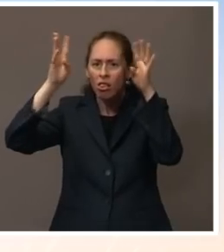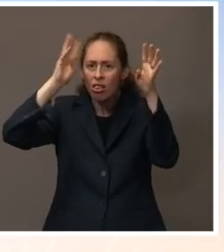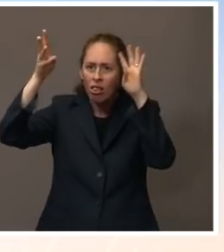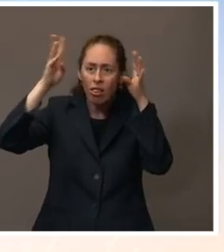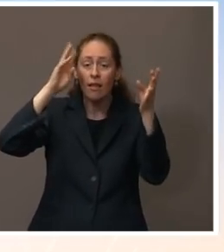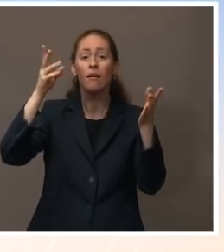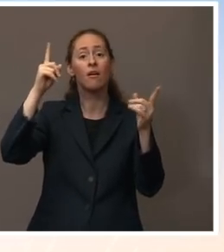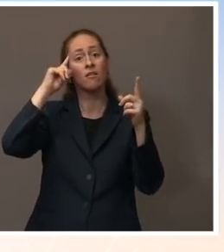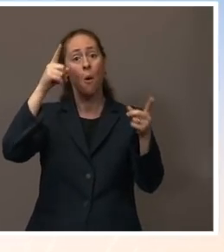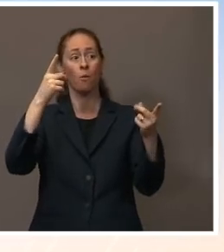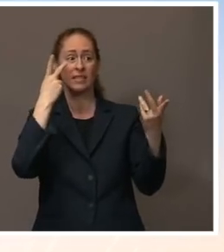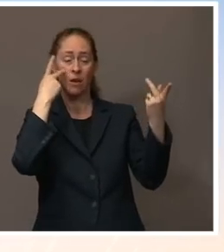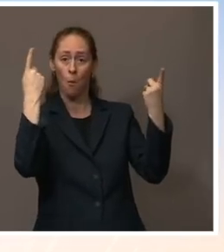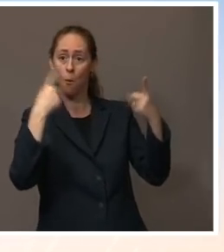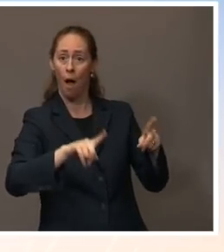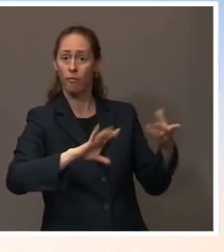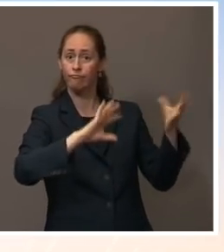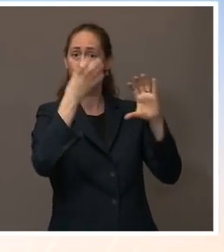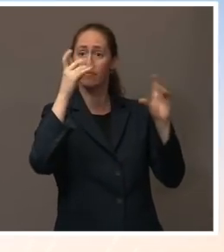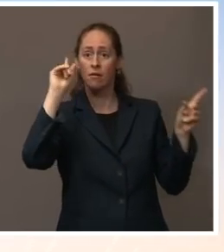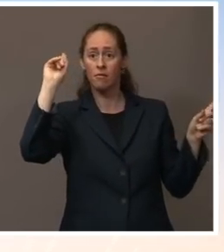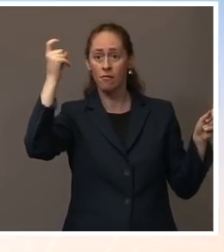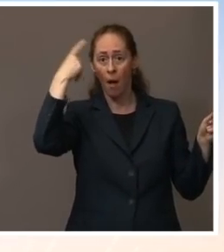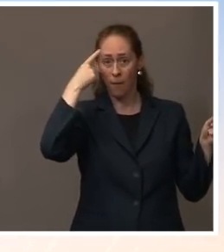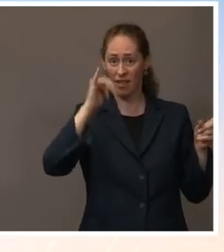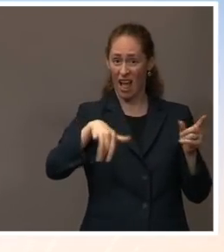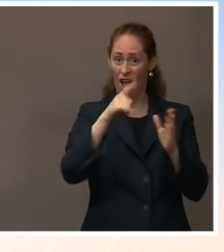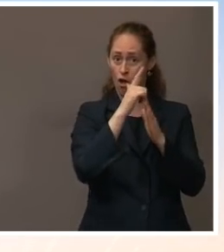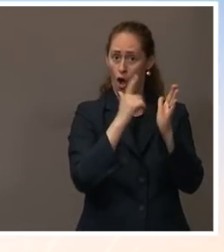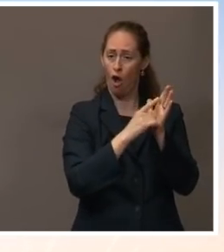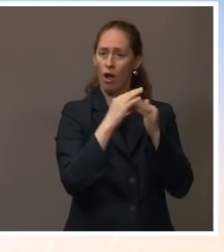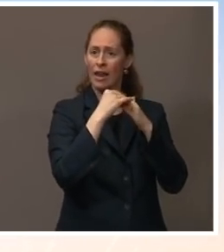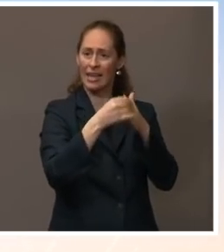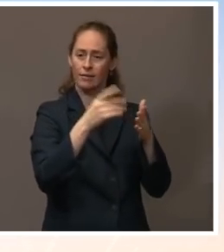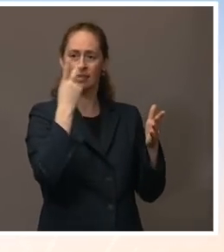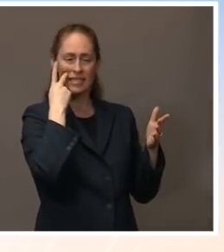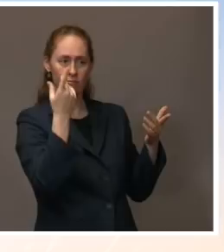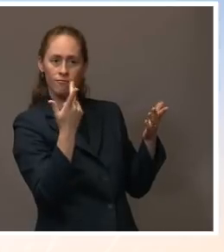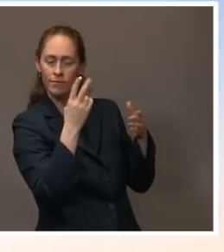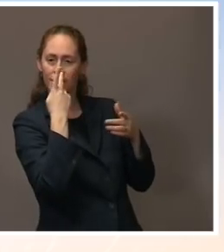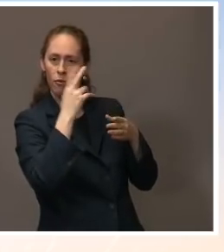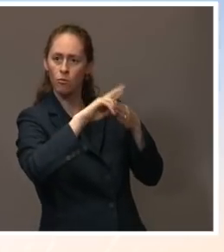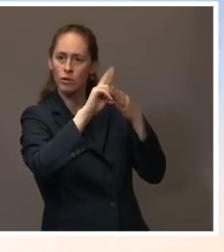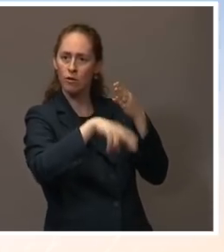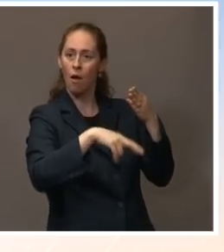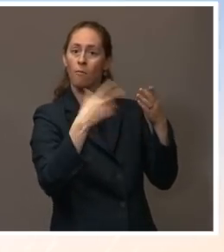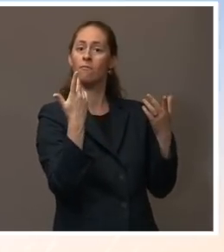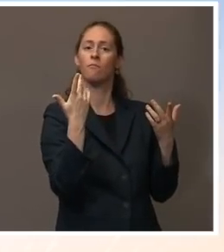because they did not like the outcome and they've continued to perpetuate a lie about the outcome of the election.